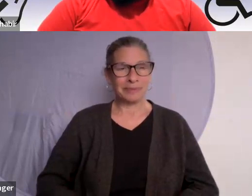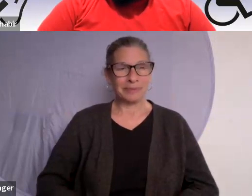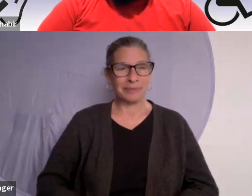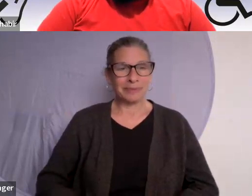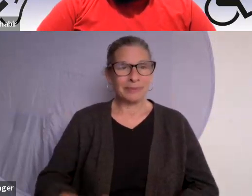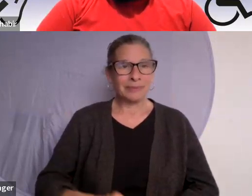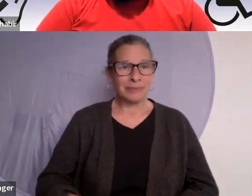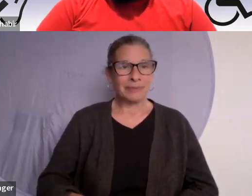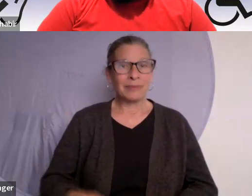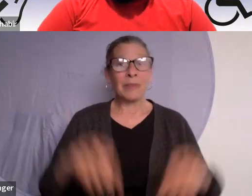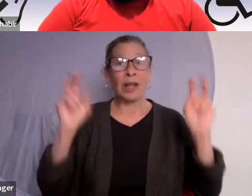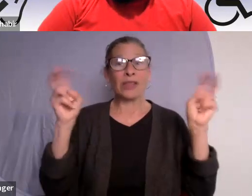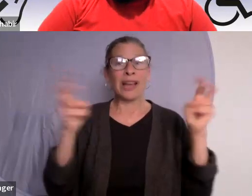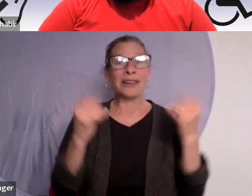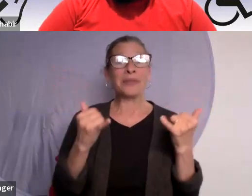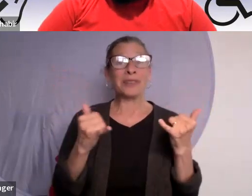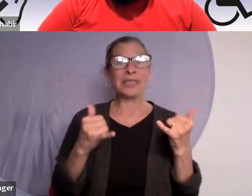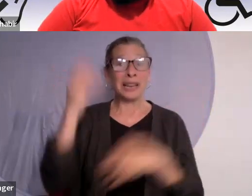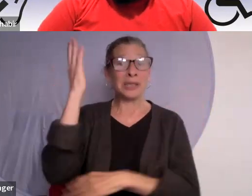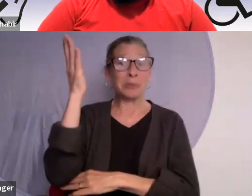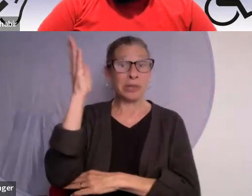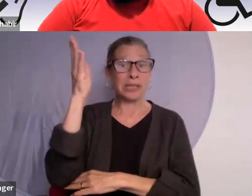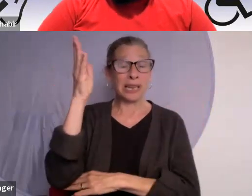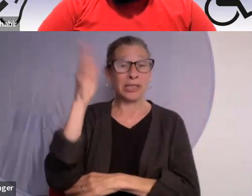The title for today's presentation is "Using Blackboard